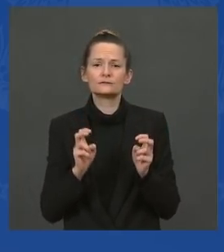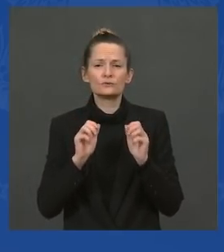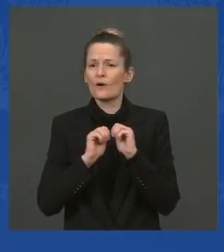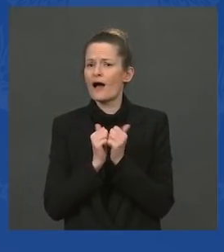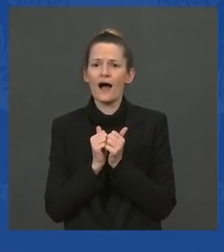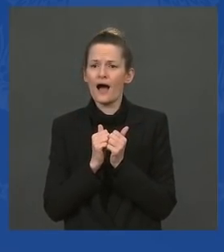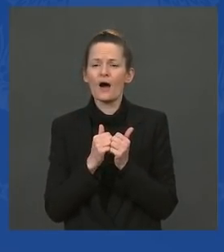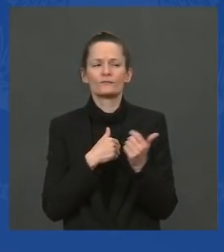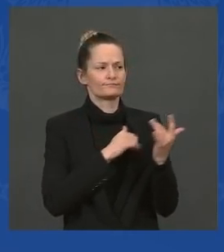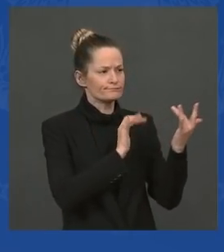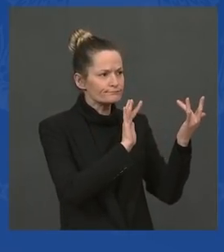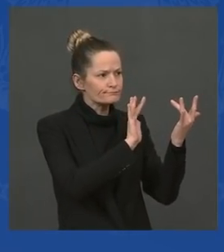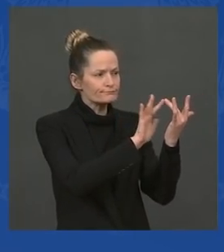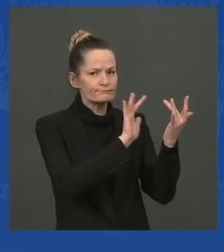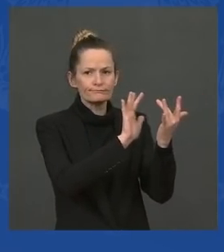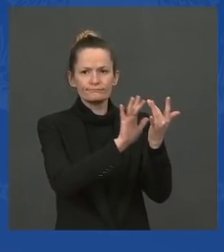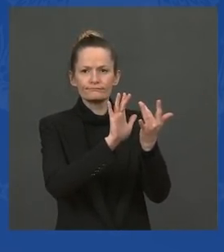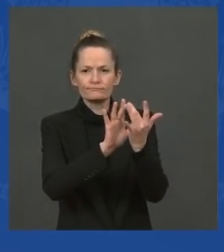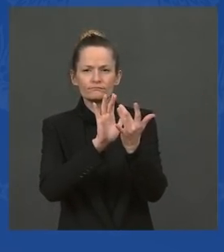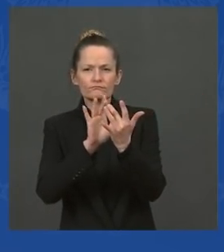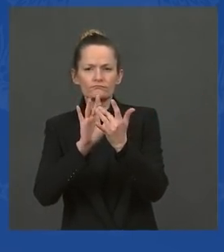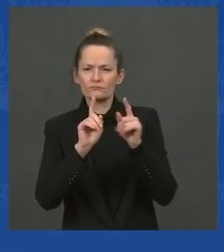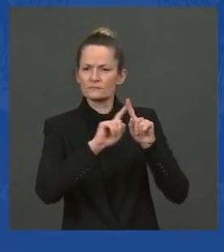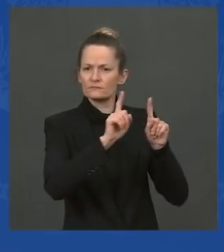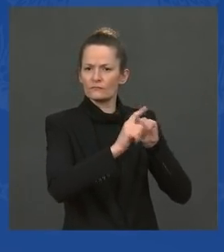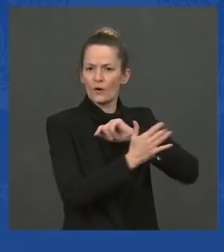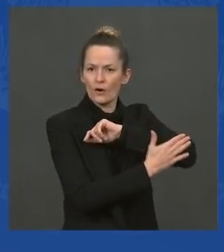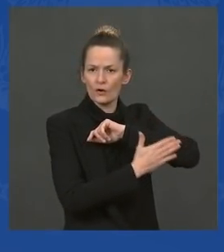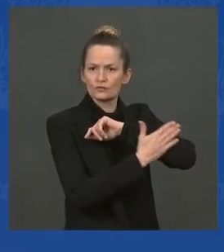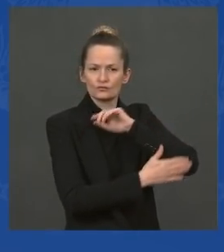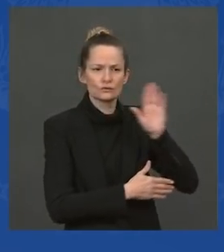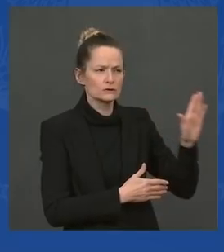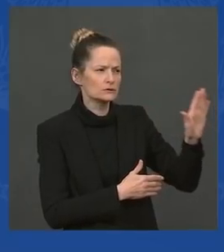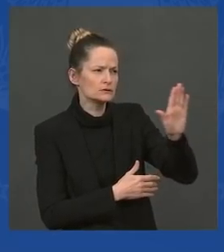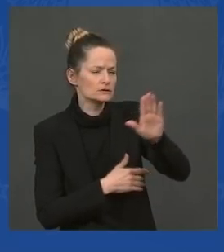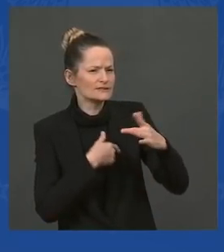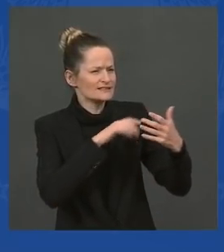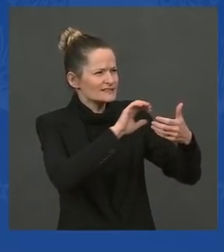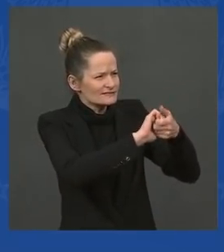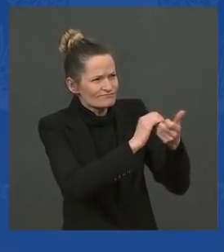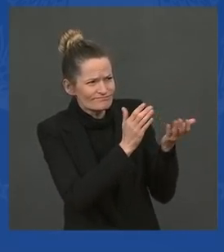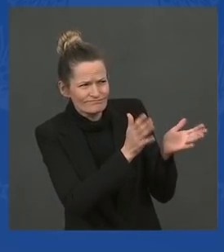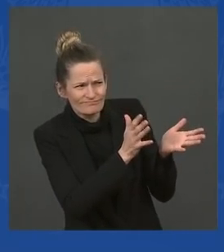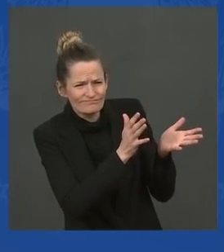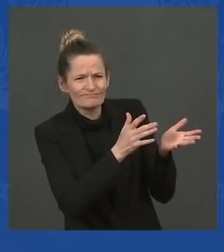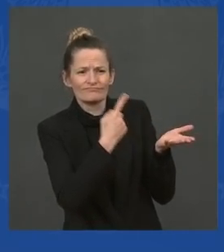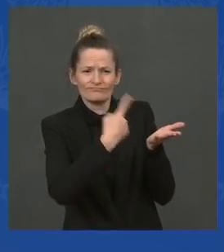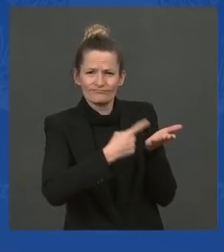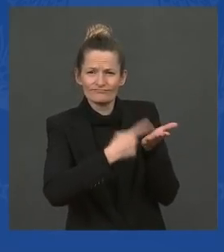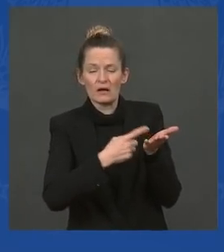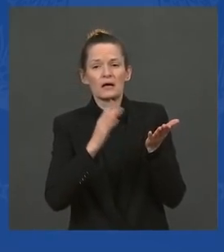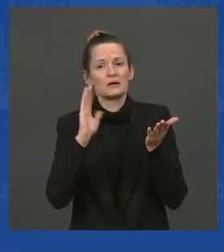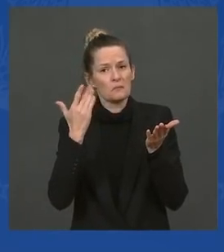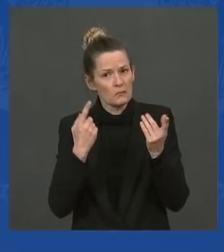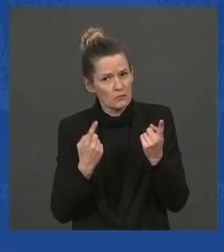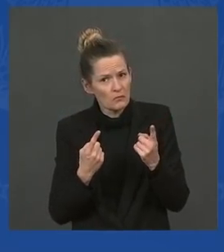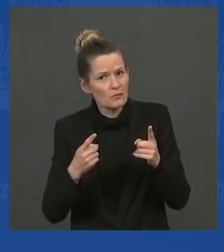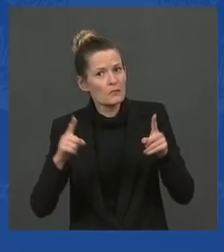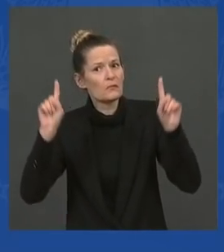So today, I'm announcing that -- the largest-ever release from the U.S. Strategic Petroleum Reserve to help provide the supply